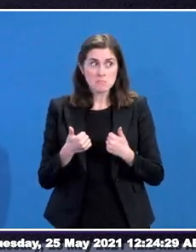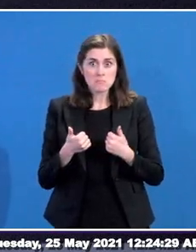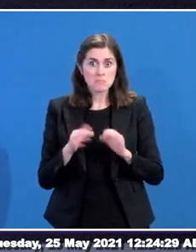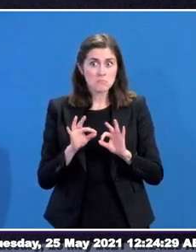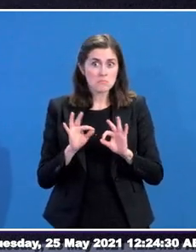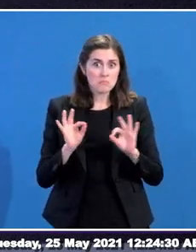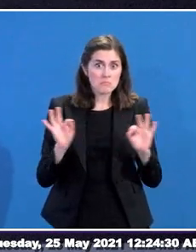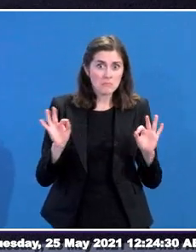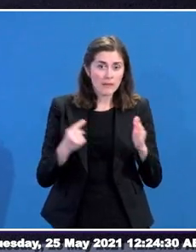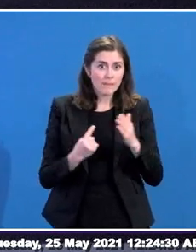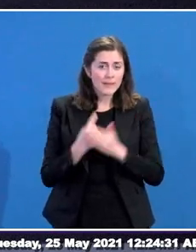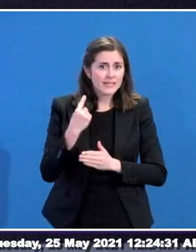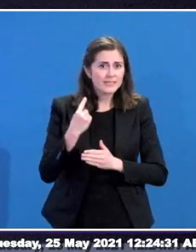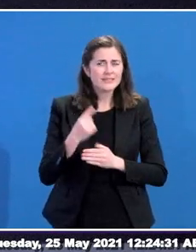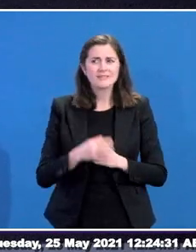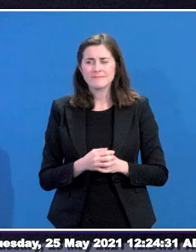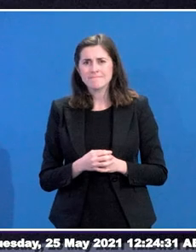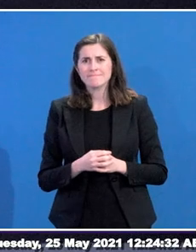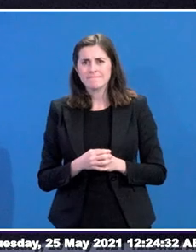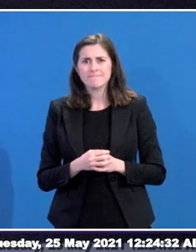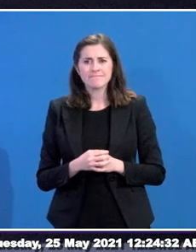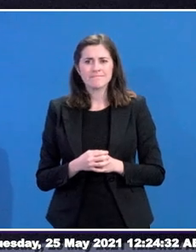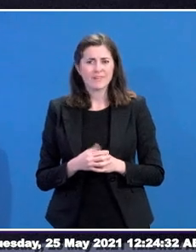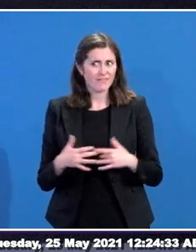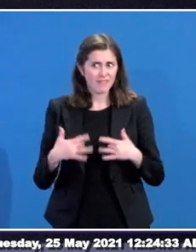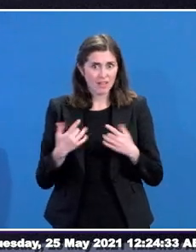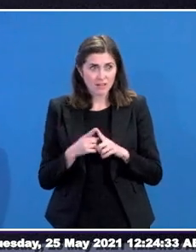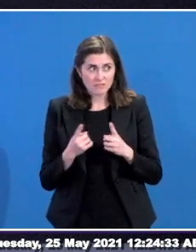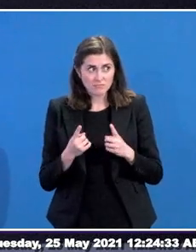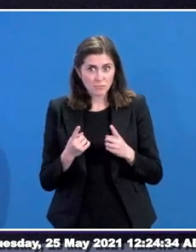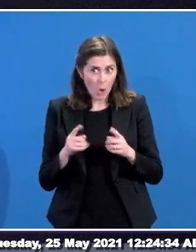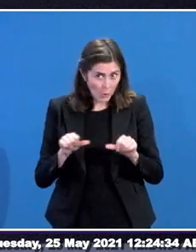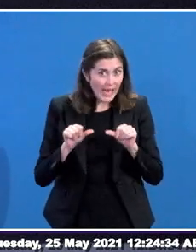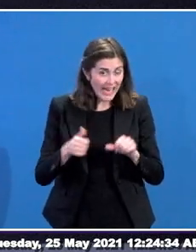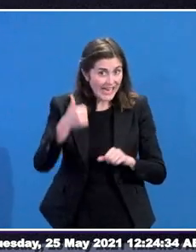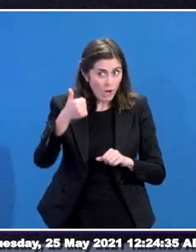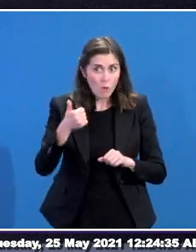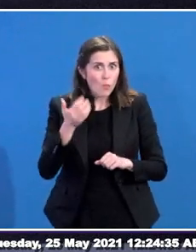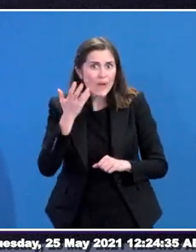you know, I just felt like when is this going to happen, when are we going to get any answers?